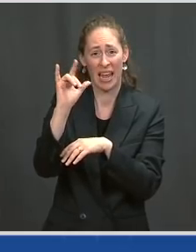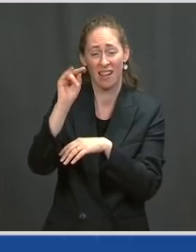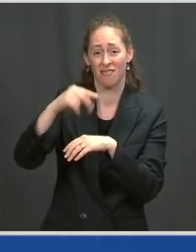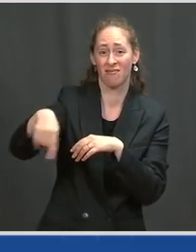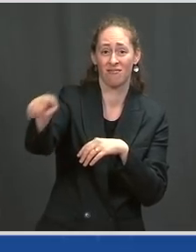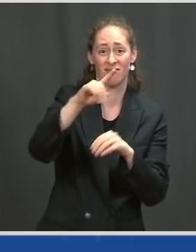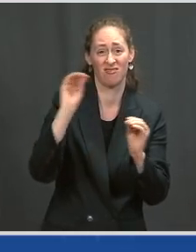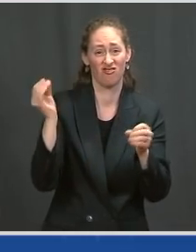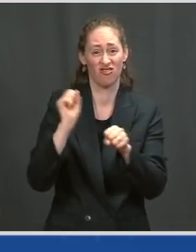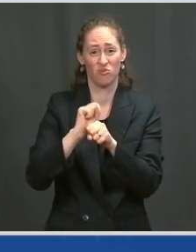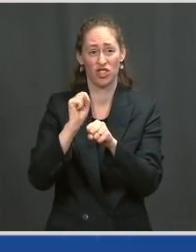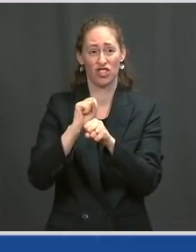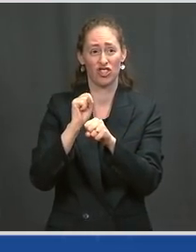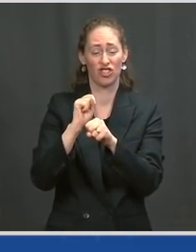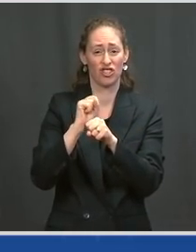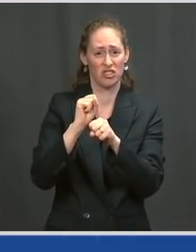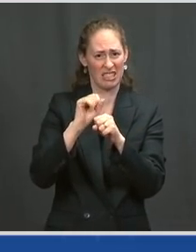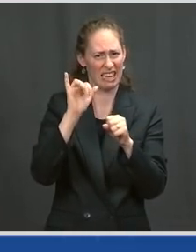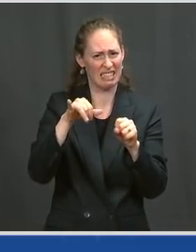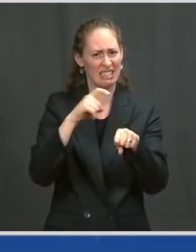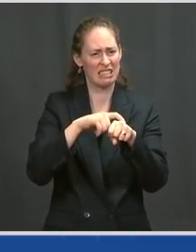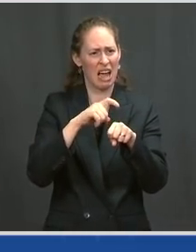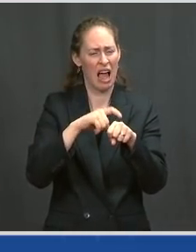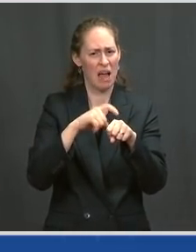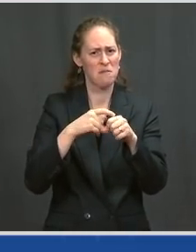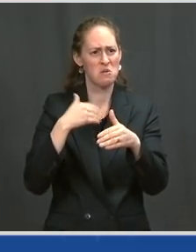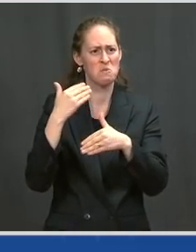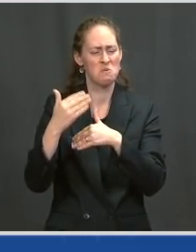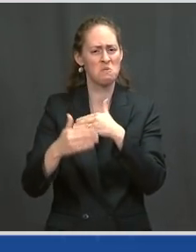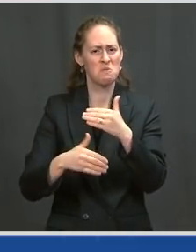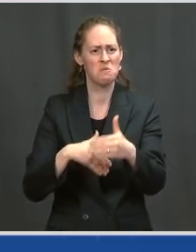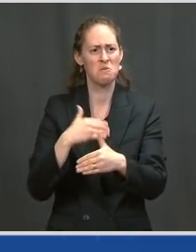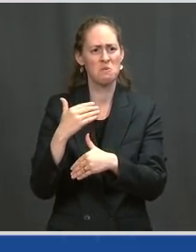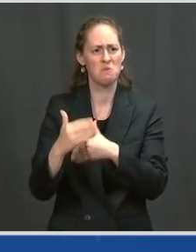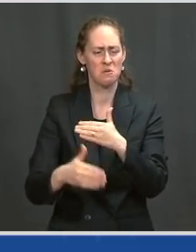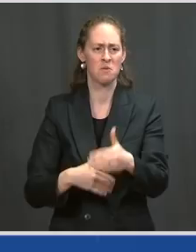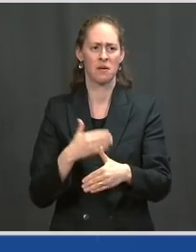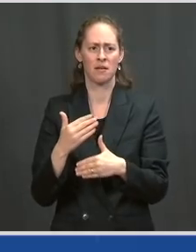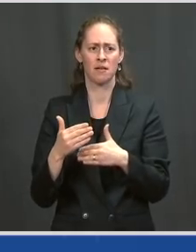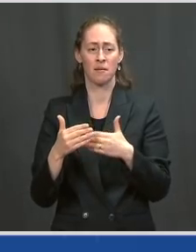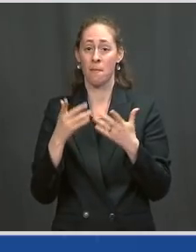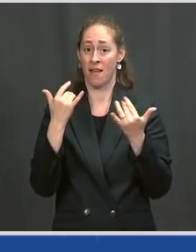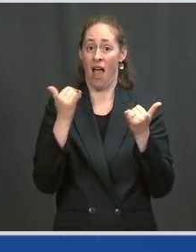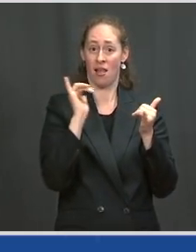for an awful lot of educators, first responders, sanitation workers to go back to work.